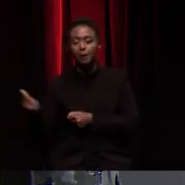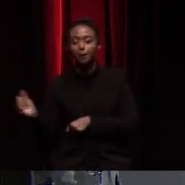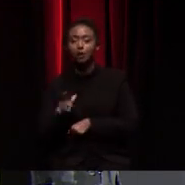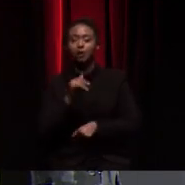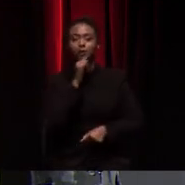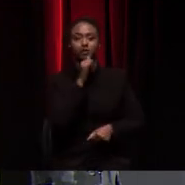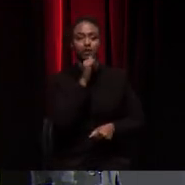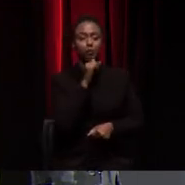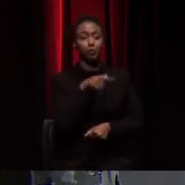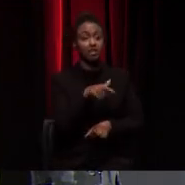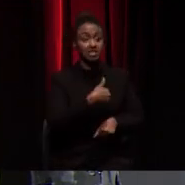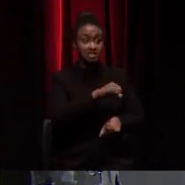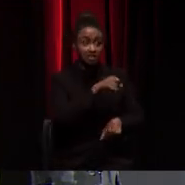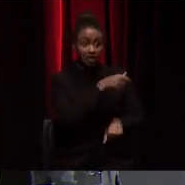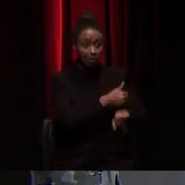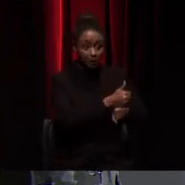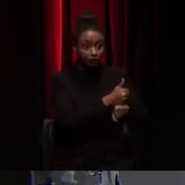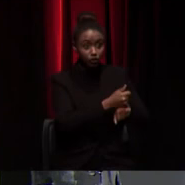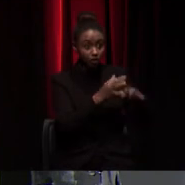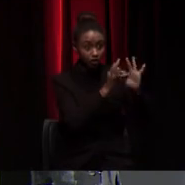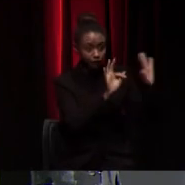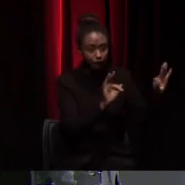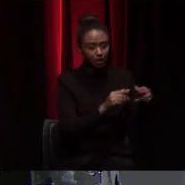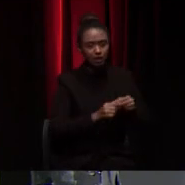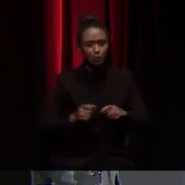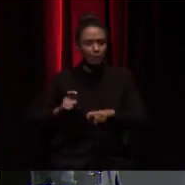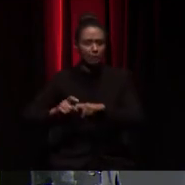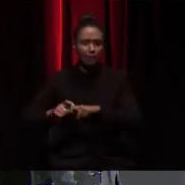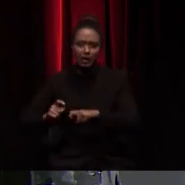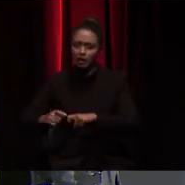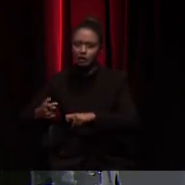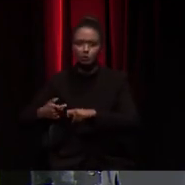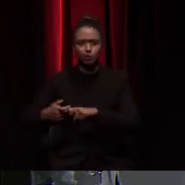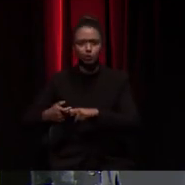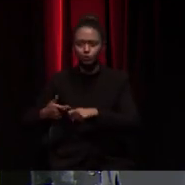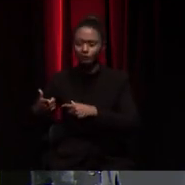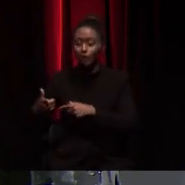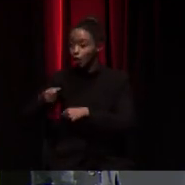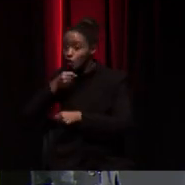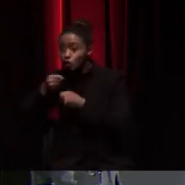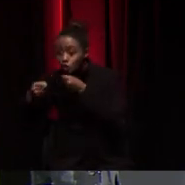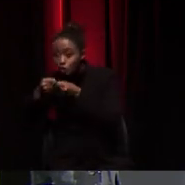you don’t have that. Physicians don’t have it since long ago. It’s the same with lawyers. But journalism is a profession of faith.